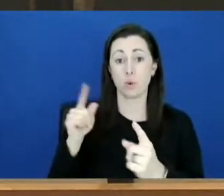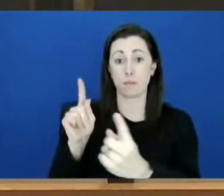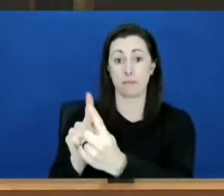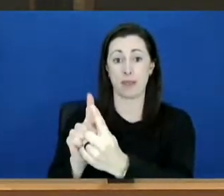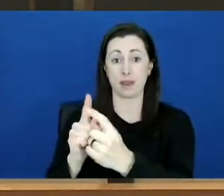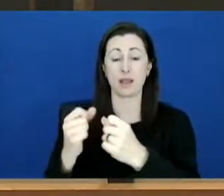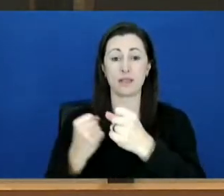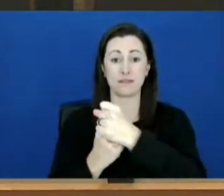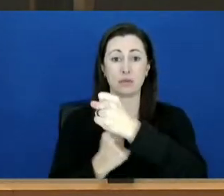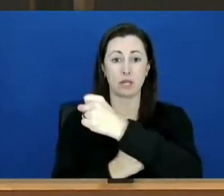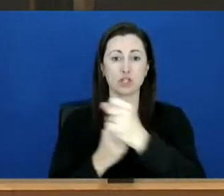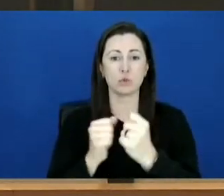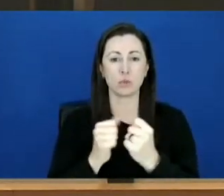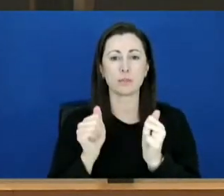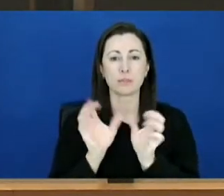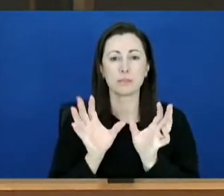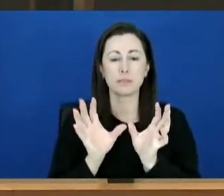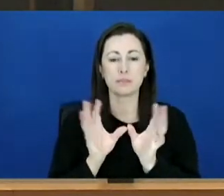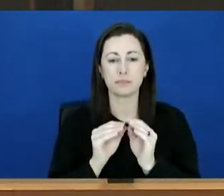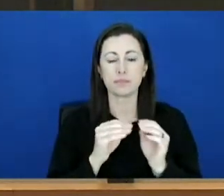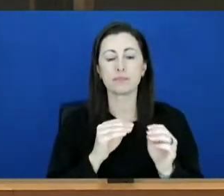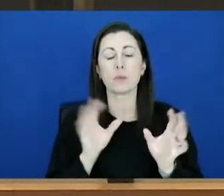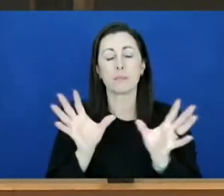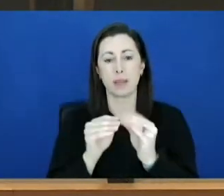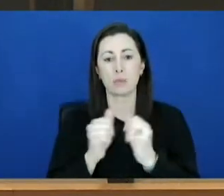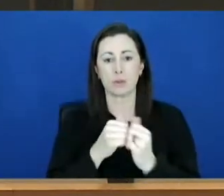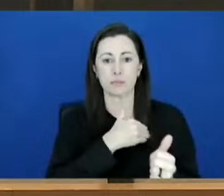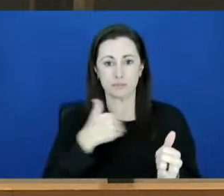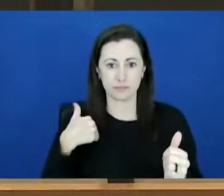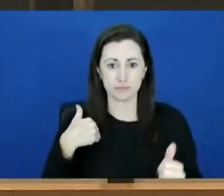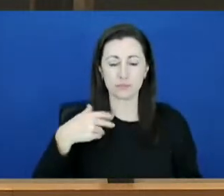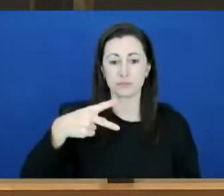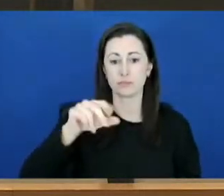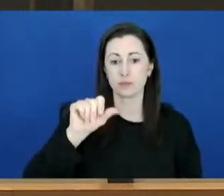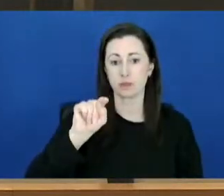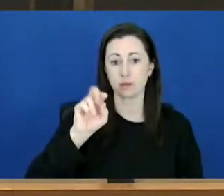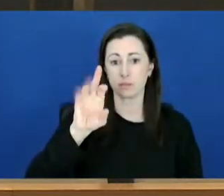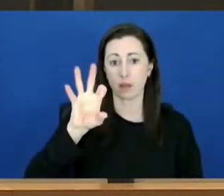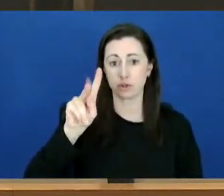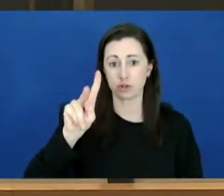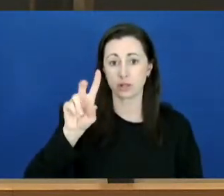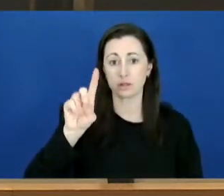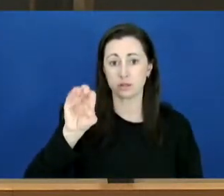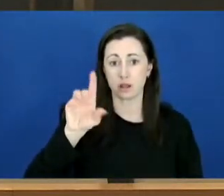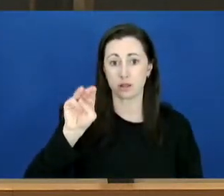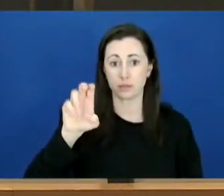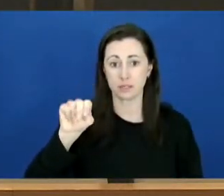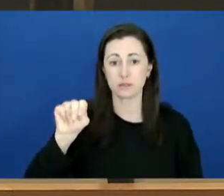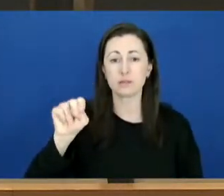IT WAS 14 MONTHS AGO THAT WE MET